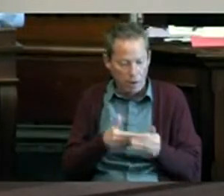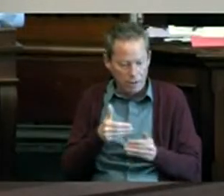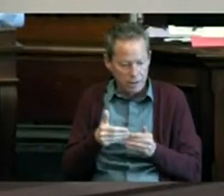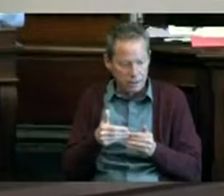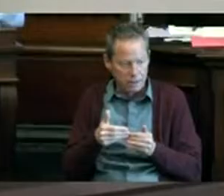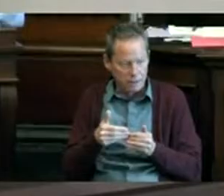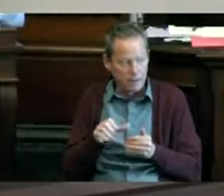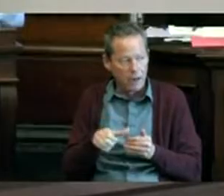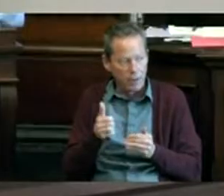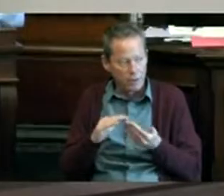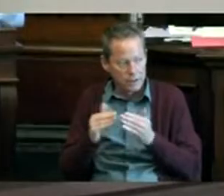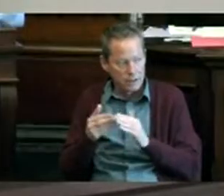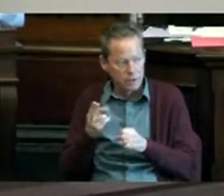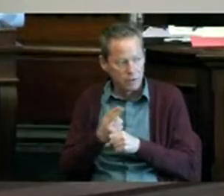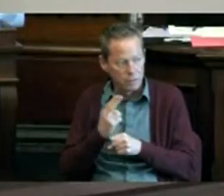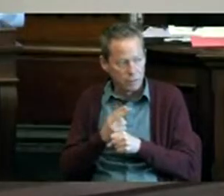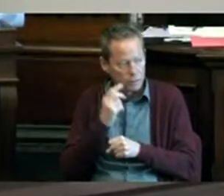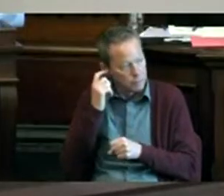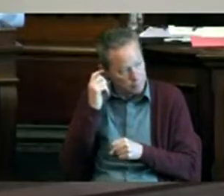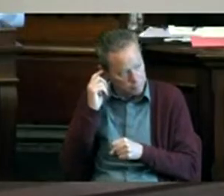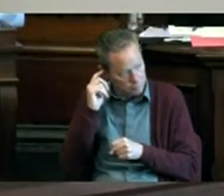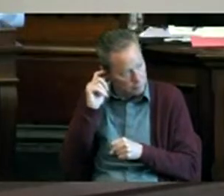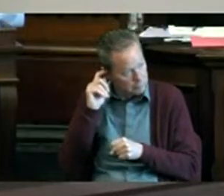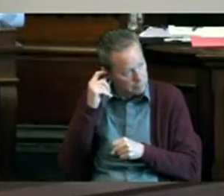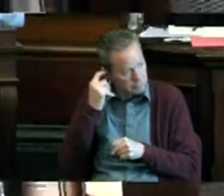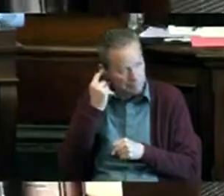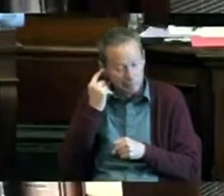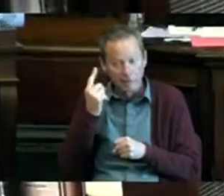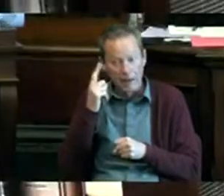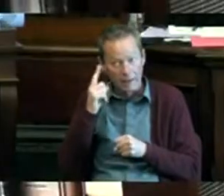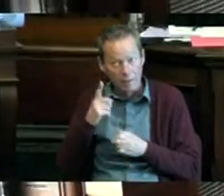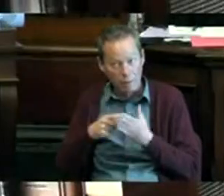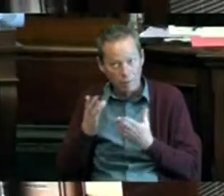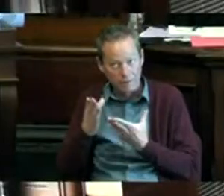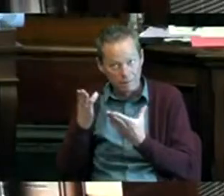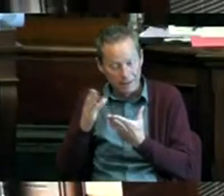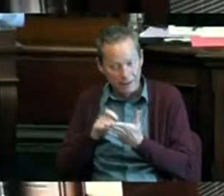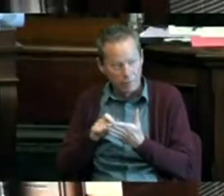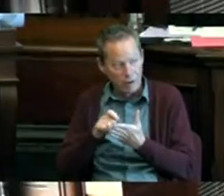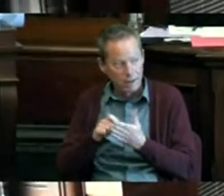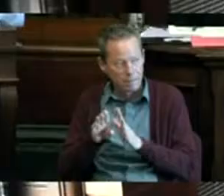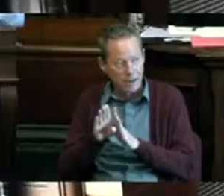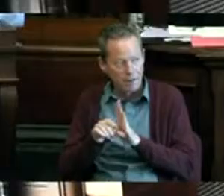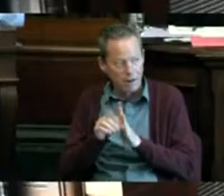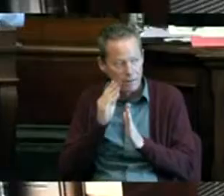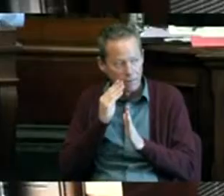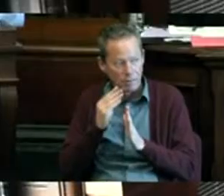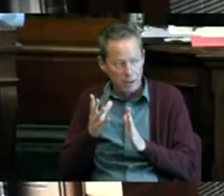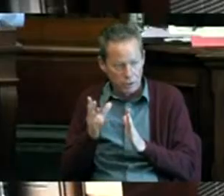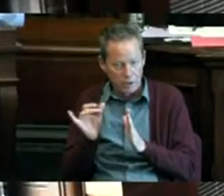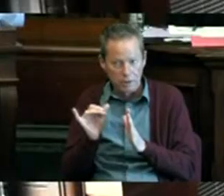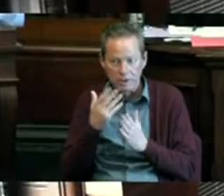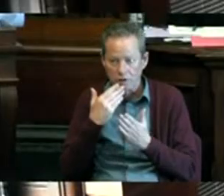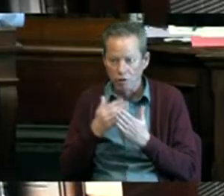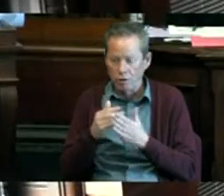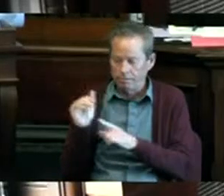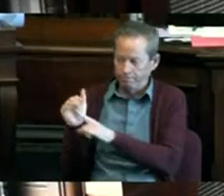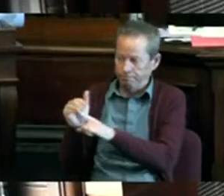particular process. And or if there are other processes that other municipalities utilize. So